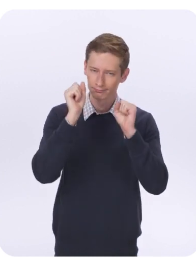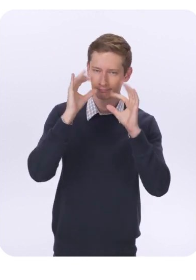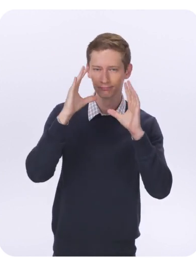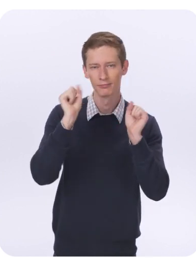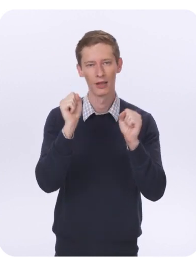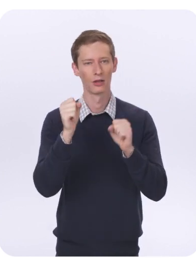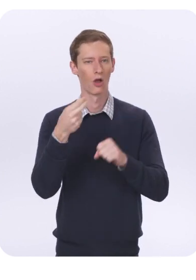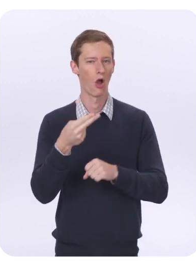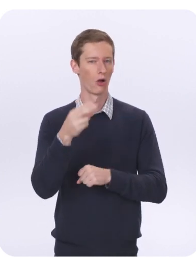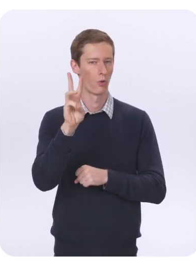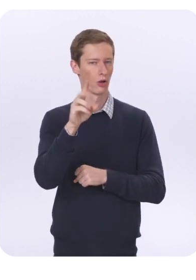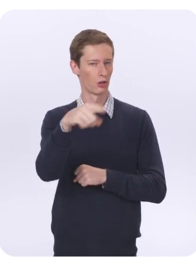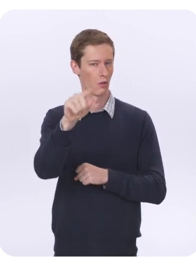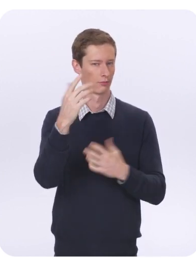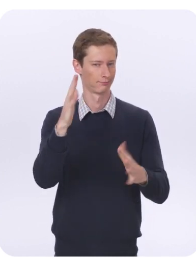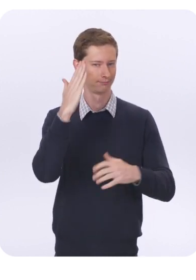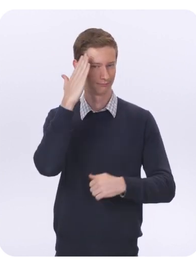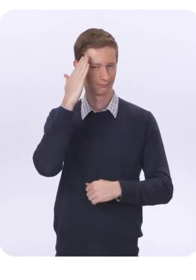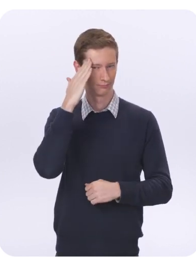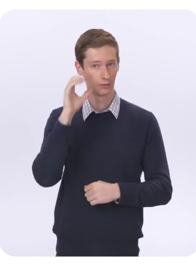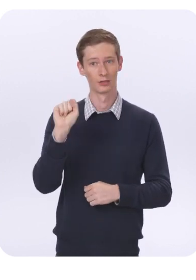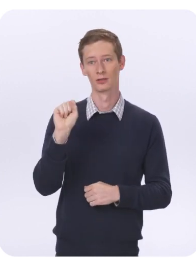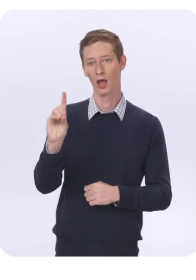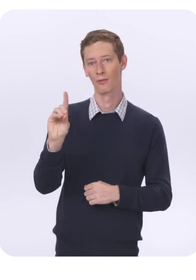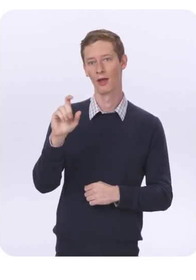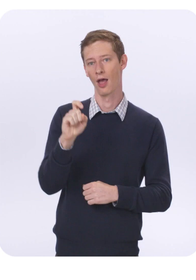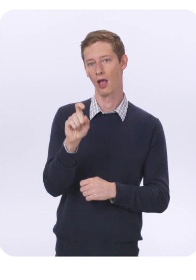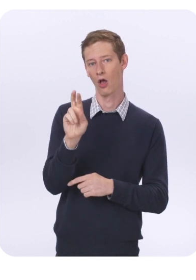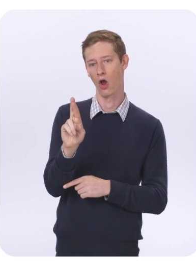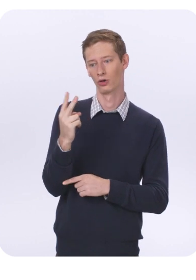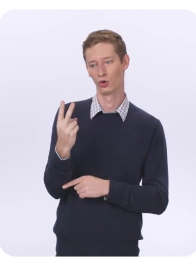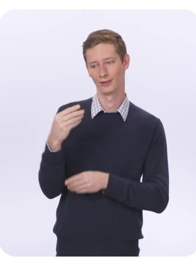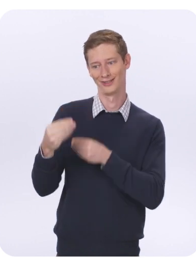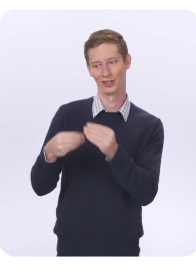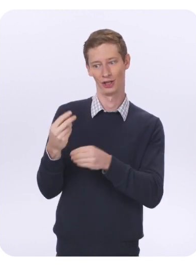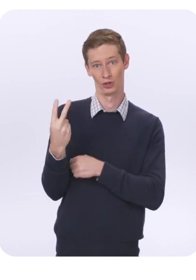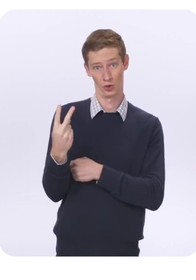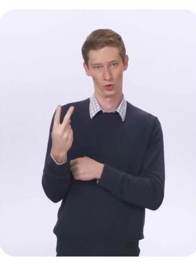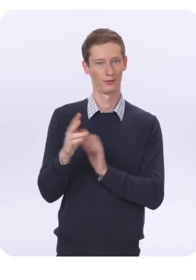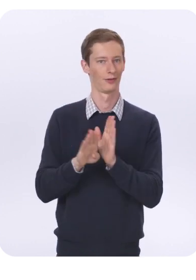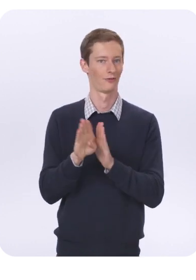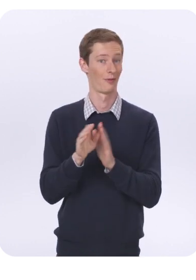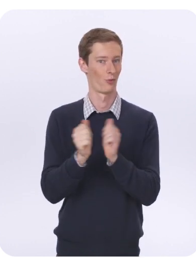The Snapdragon XR2 Gen 2 was developed with you, the developer in the spotlight,